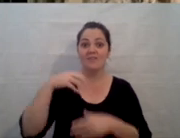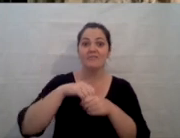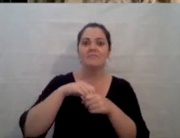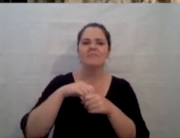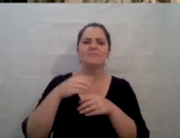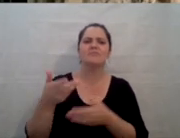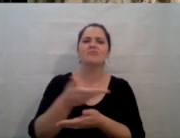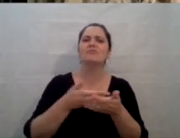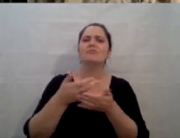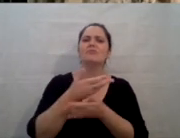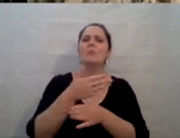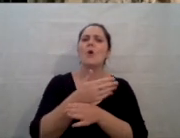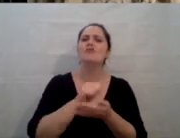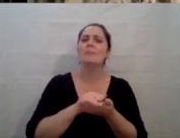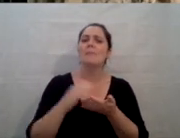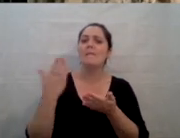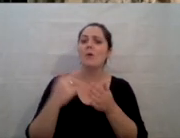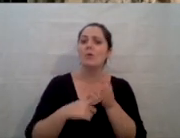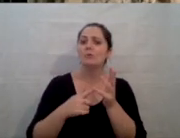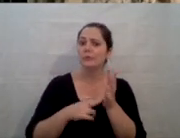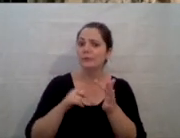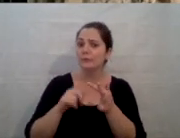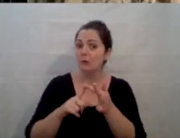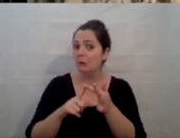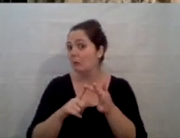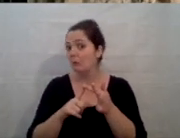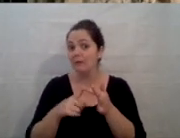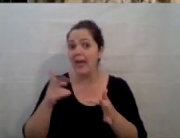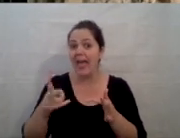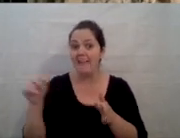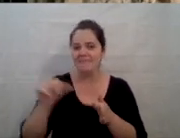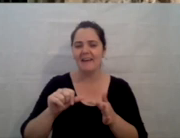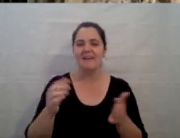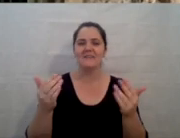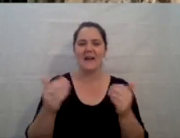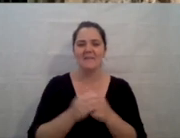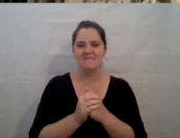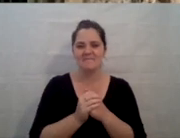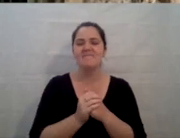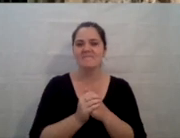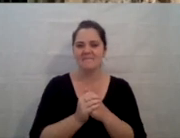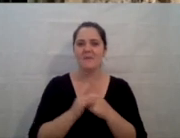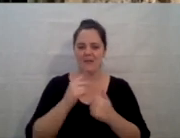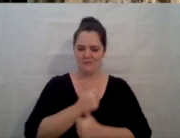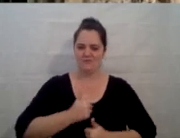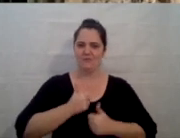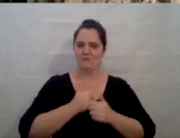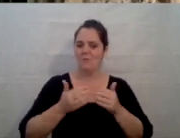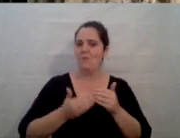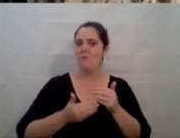back. For those of you who are new to us for this series, welcome and I hope you can join us throughout August on these Thursday evening life